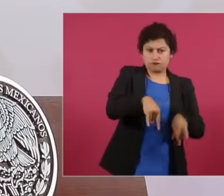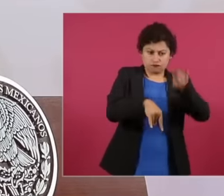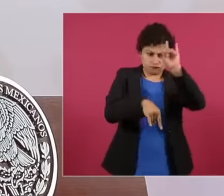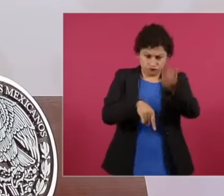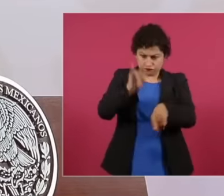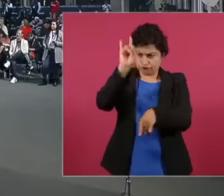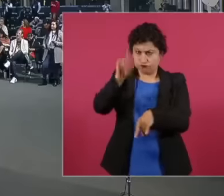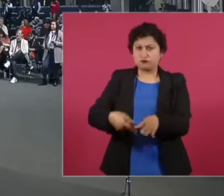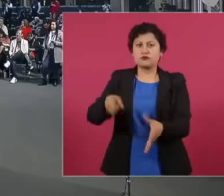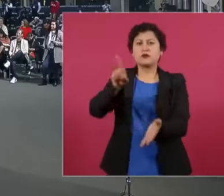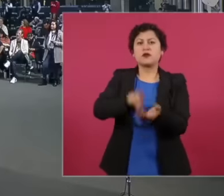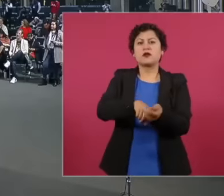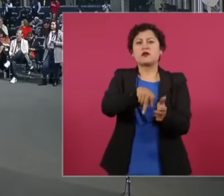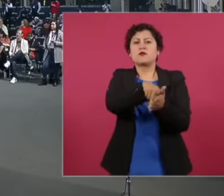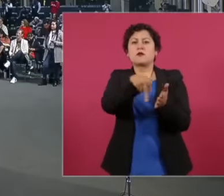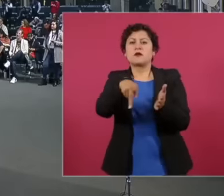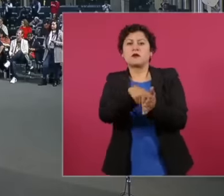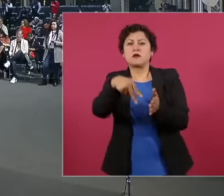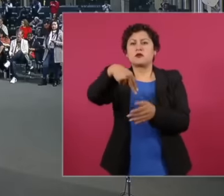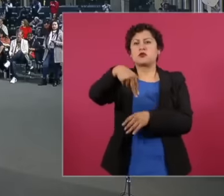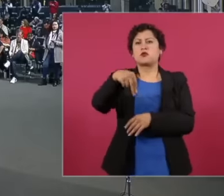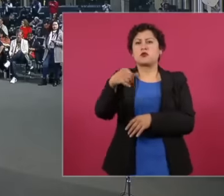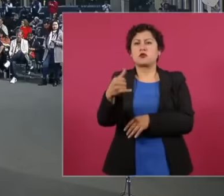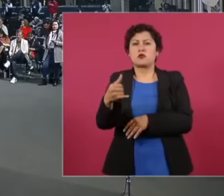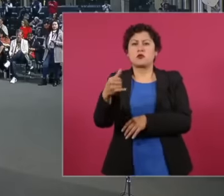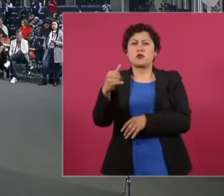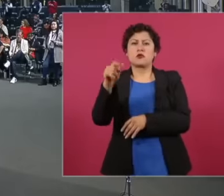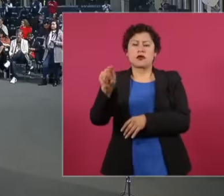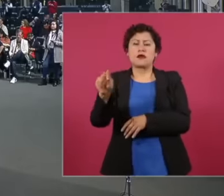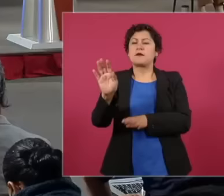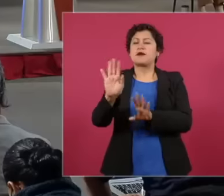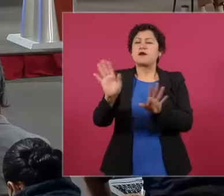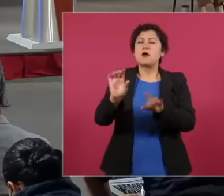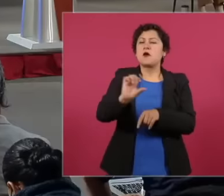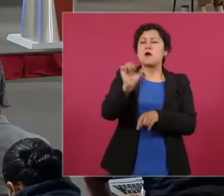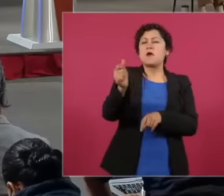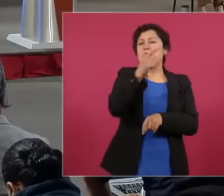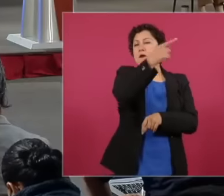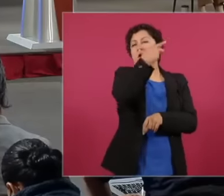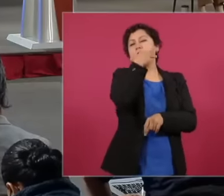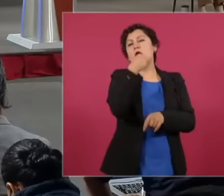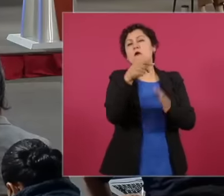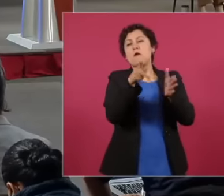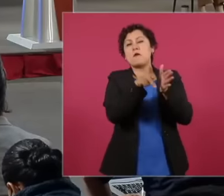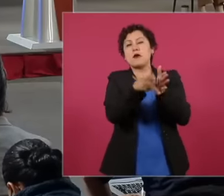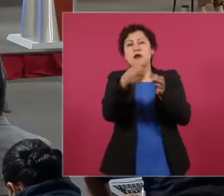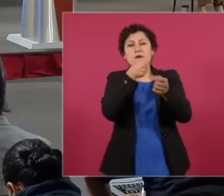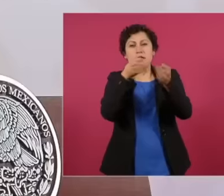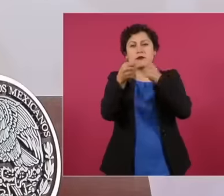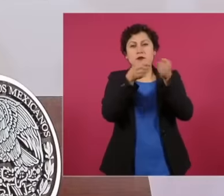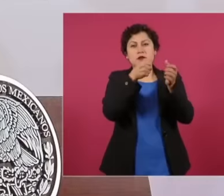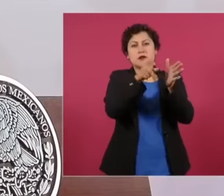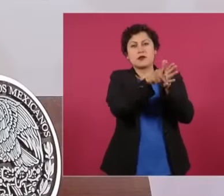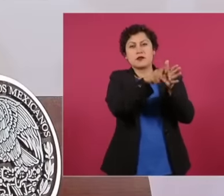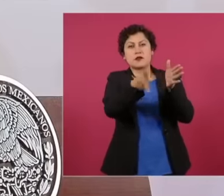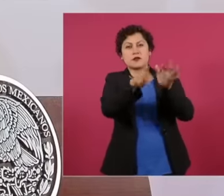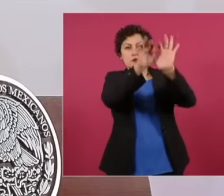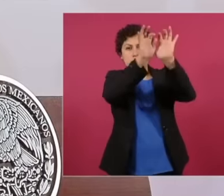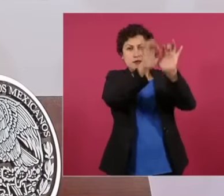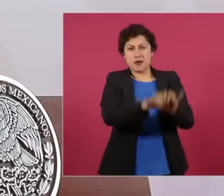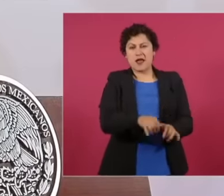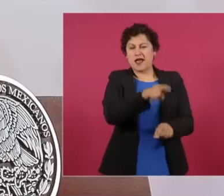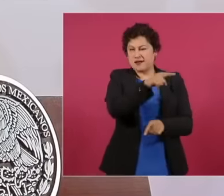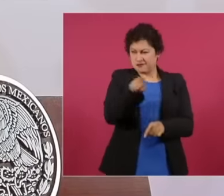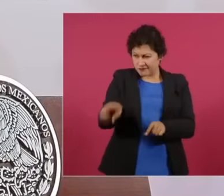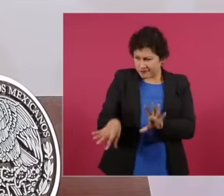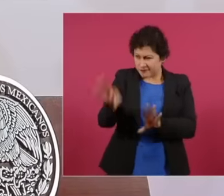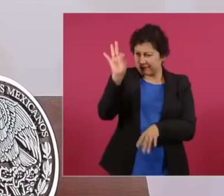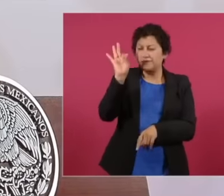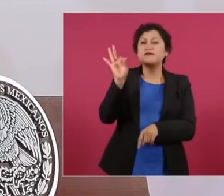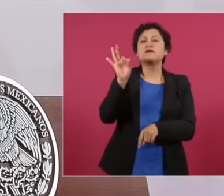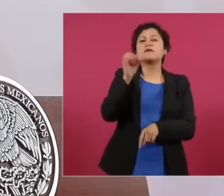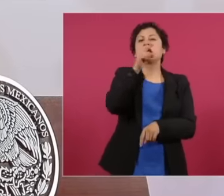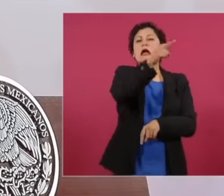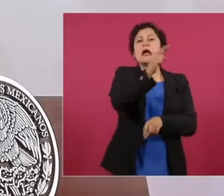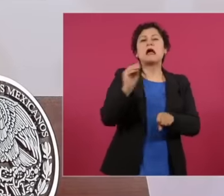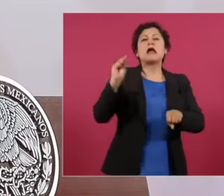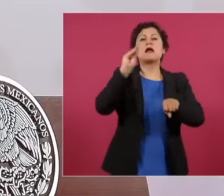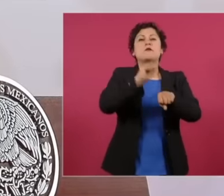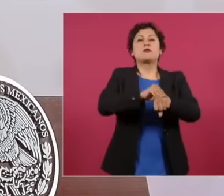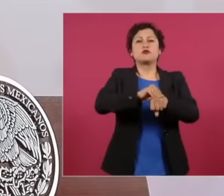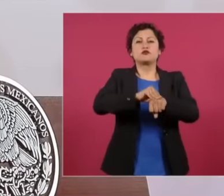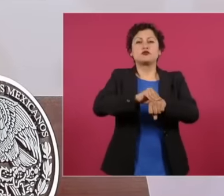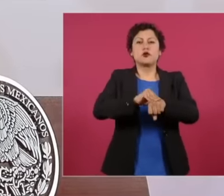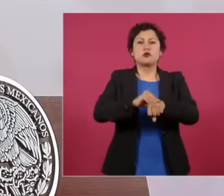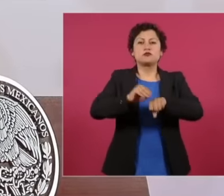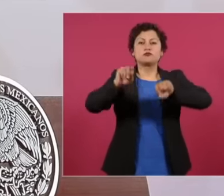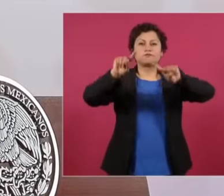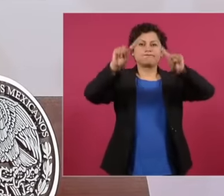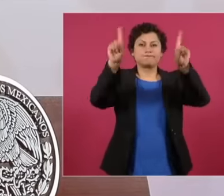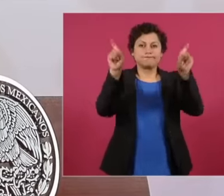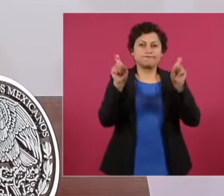New York Times Newspaper, not the other one from the til Golden when he put with question marks,